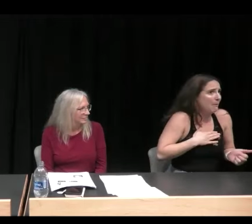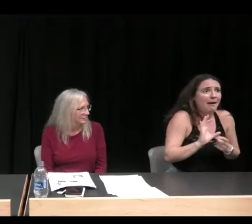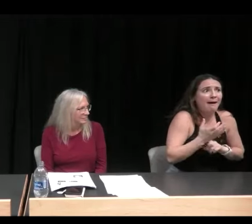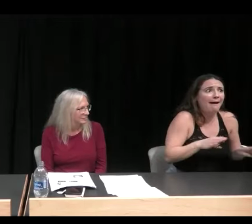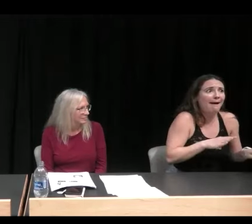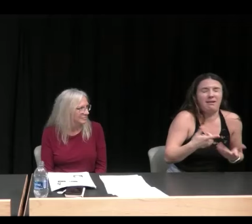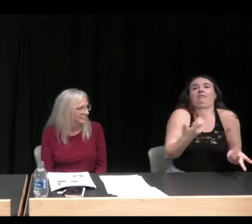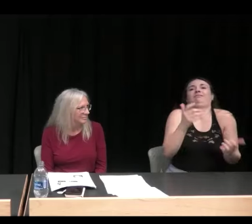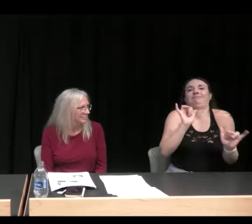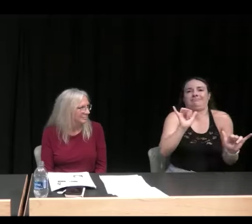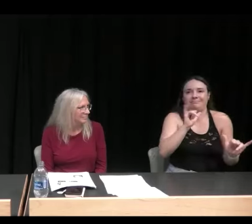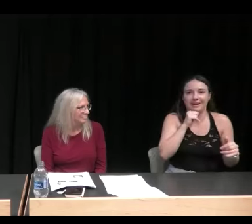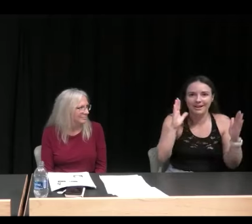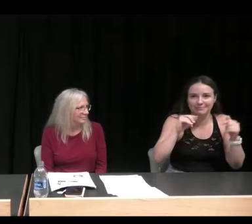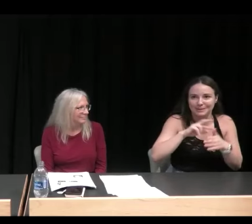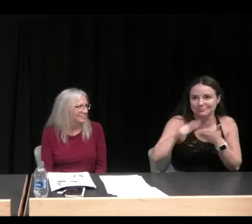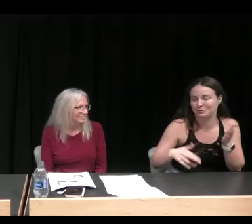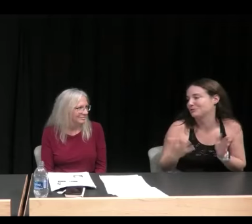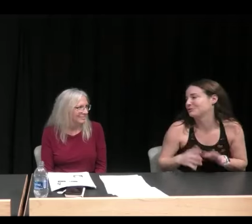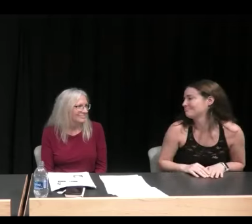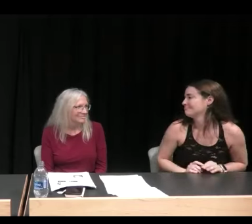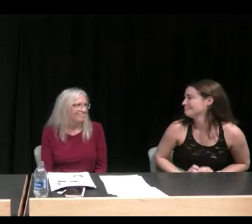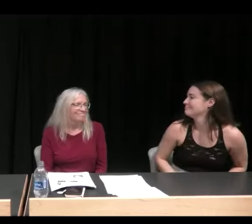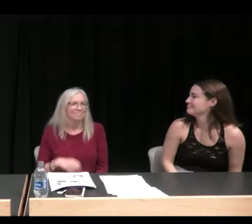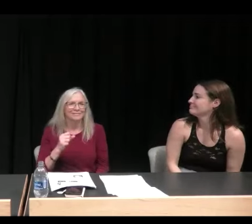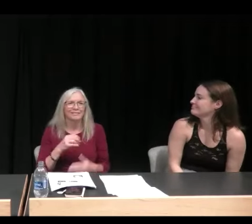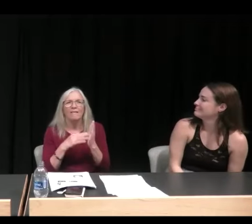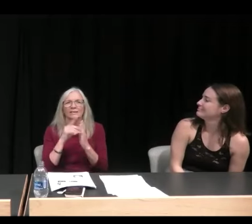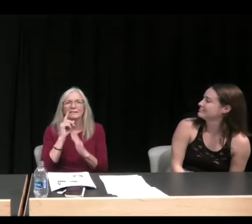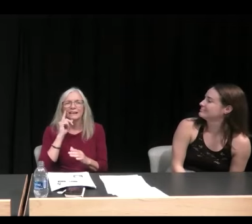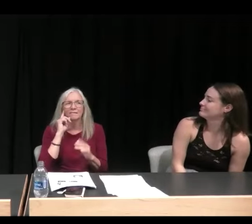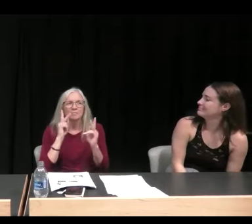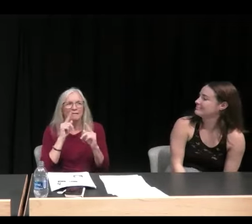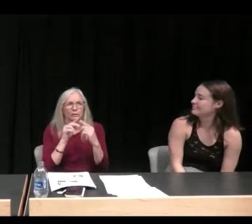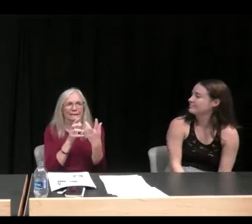deff people follow deaf cultural behaviors some people follow hearing cultural behaviors so just